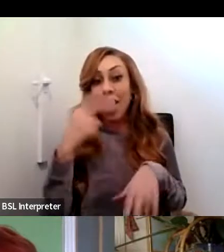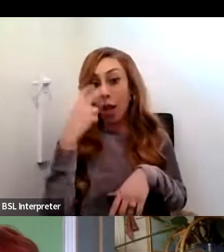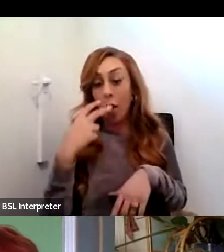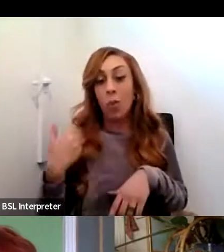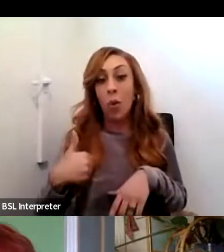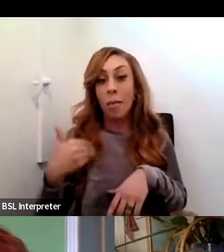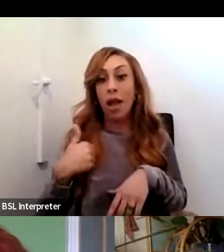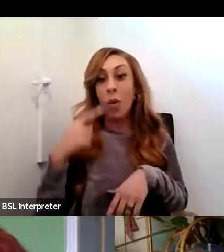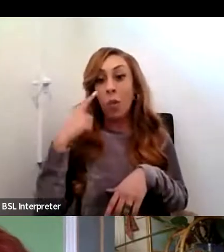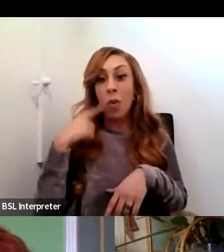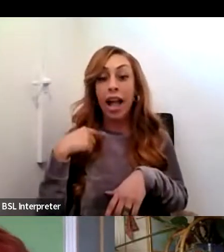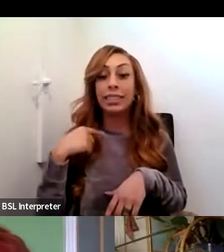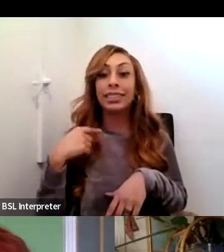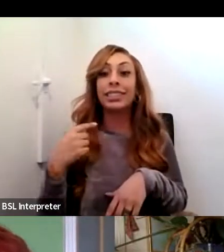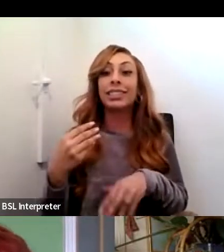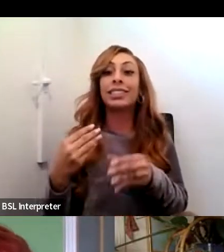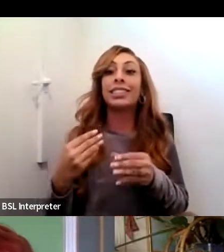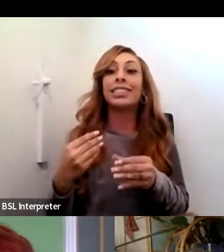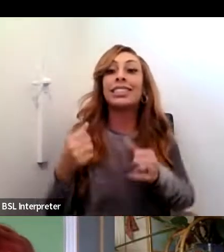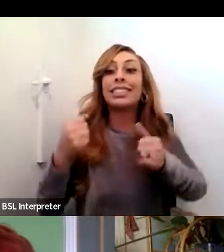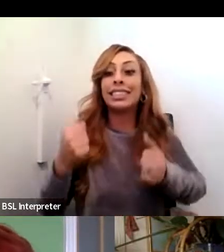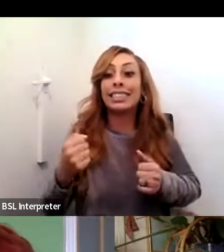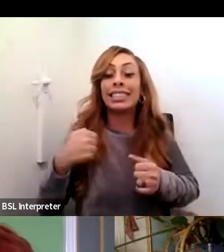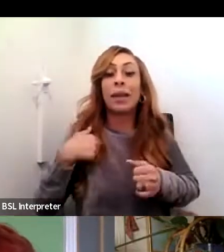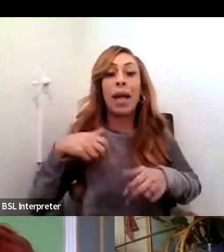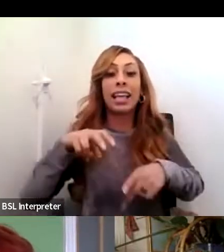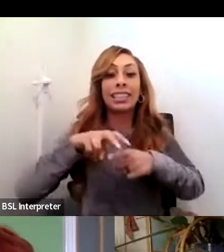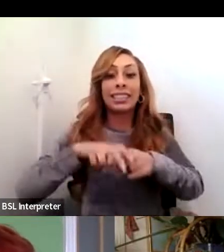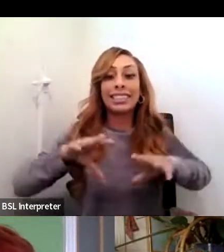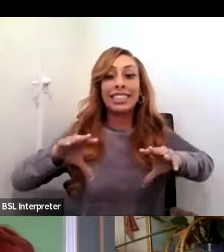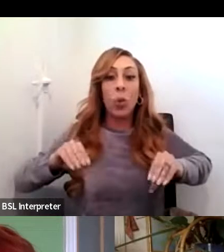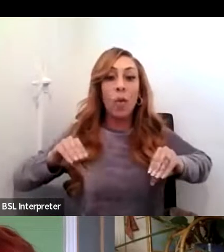white woman, and I'm sitting on my settee in my front room.